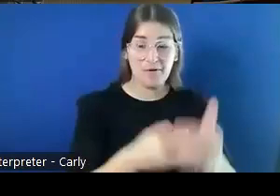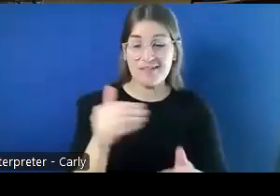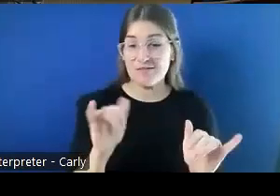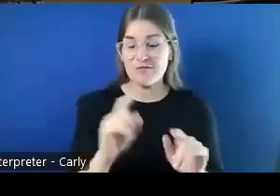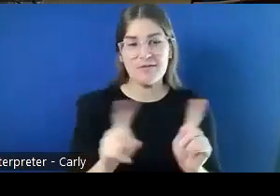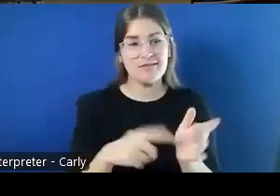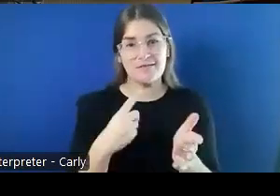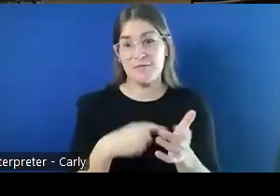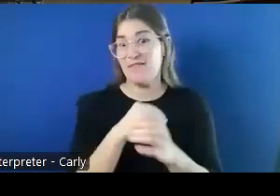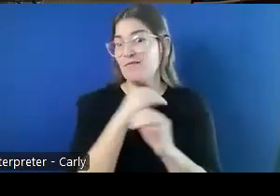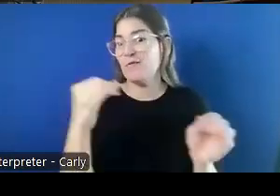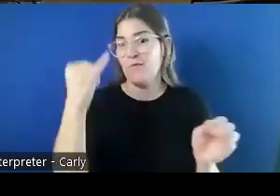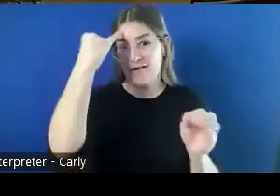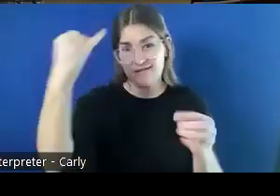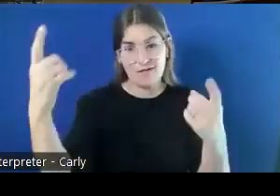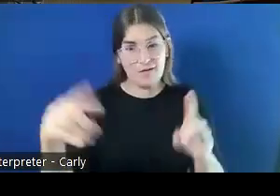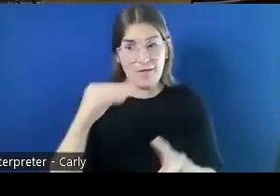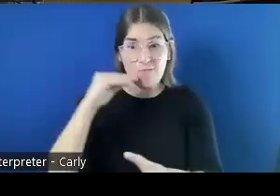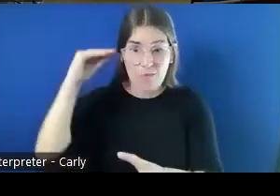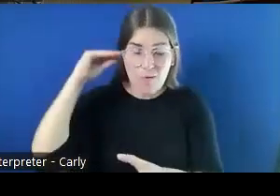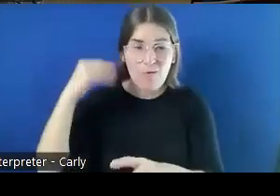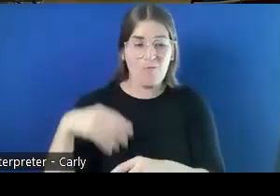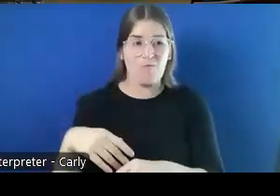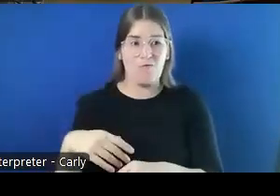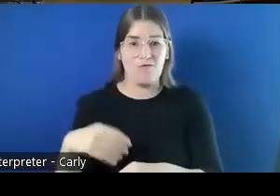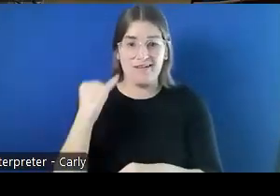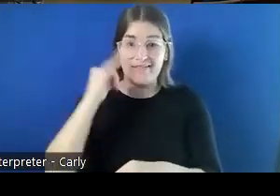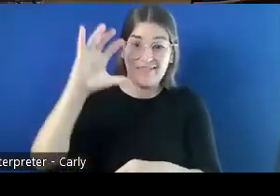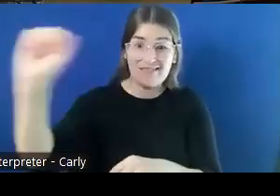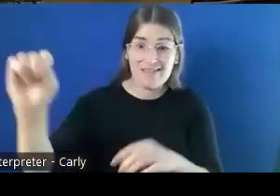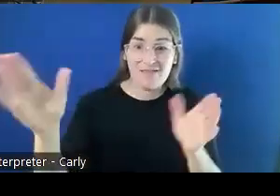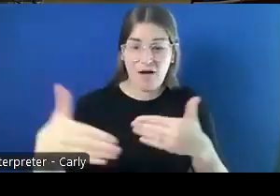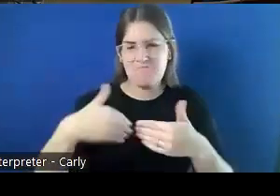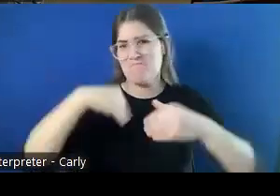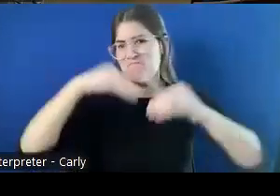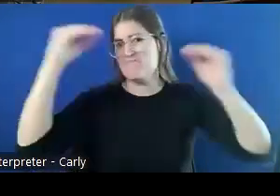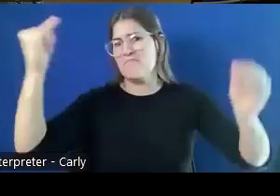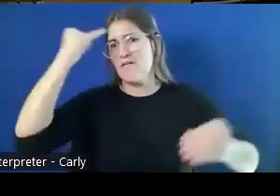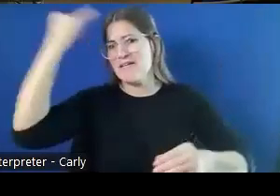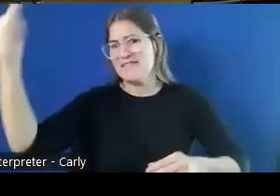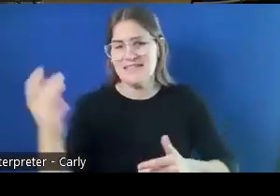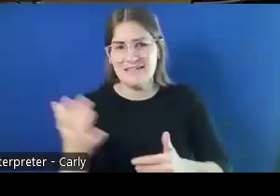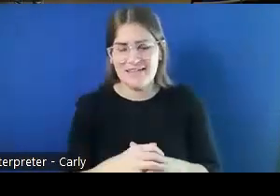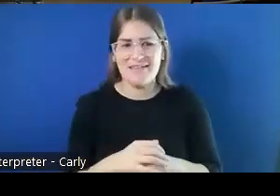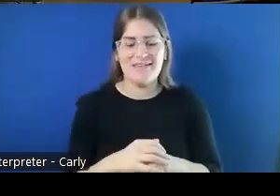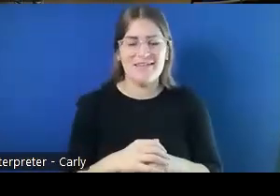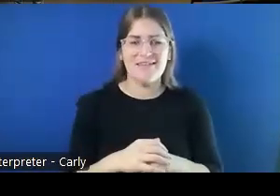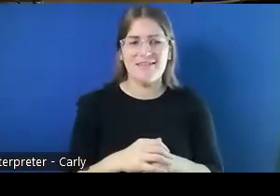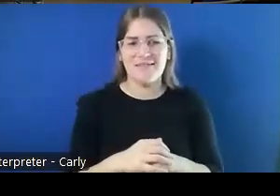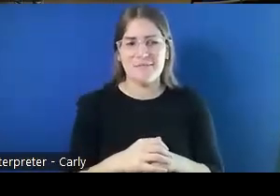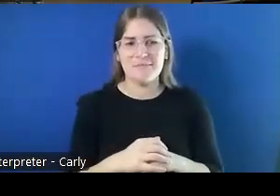on sort of behind the scenes um because you know as you know it's like it caregivers are like the